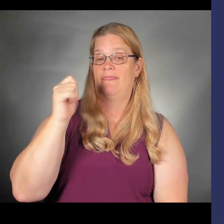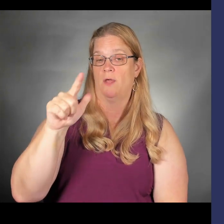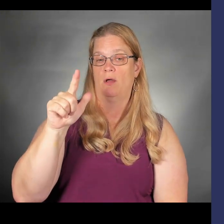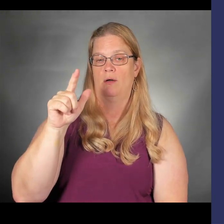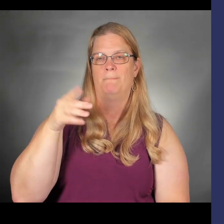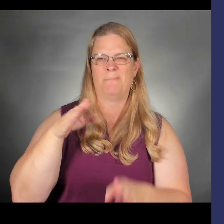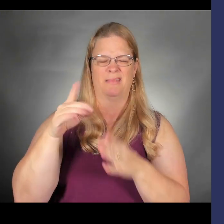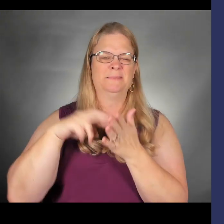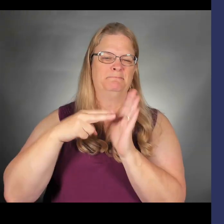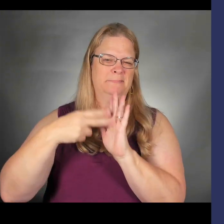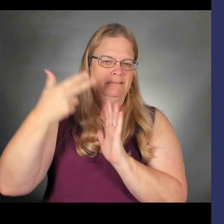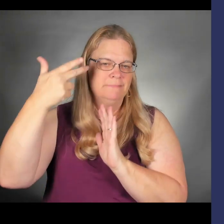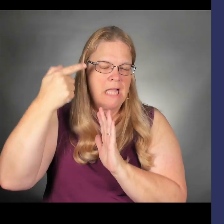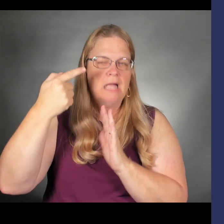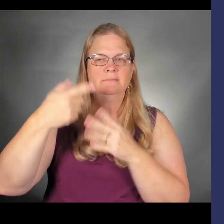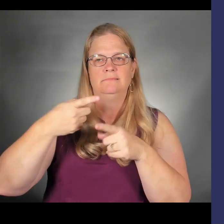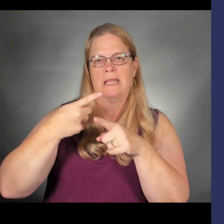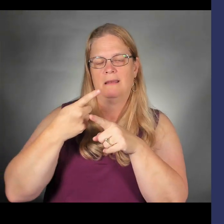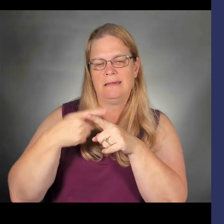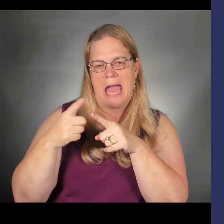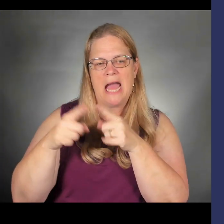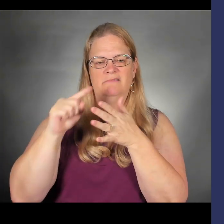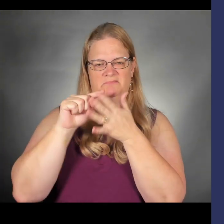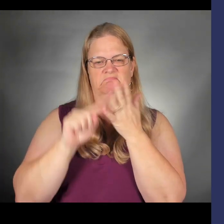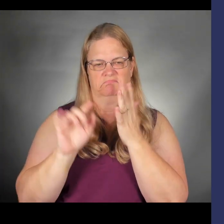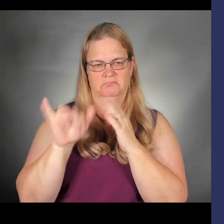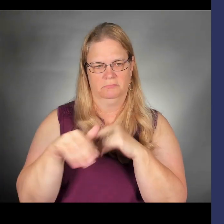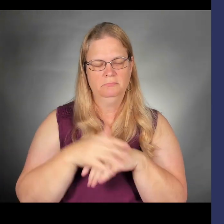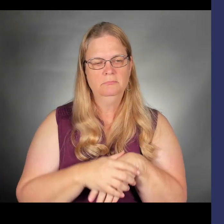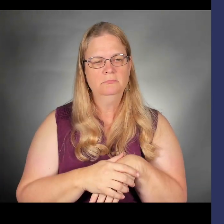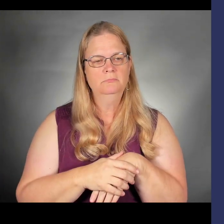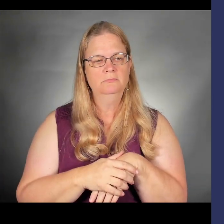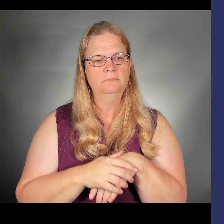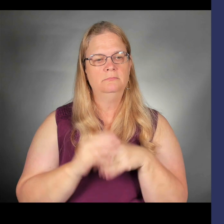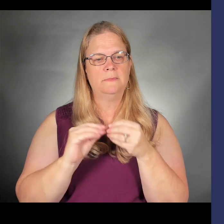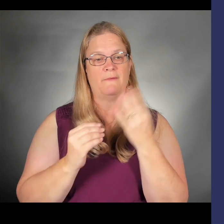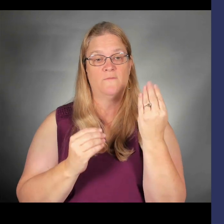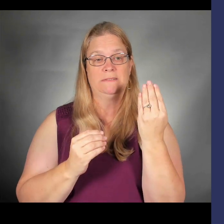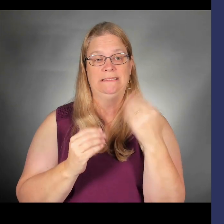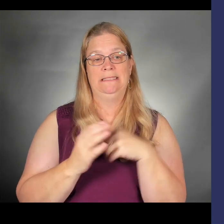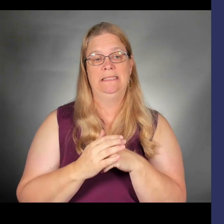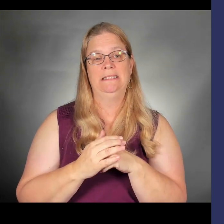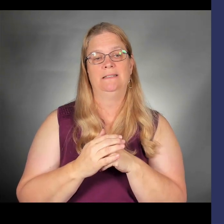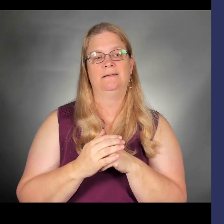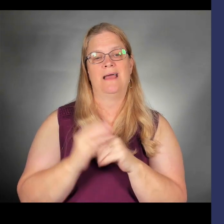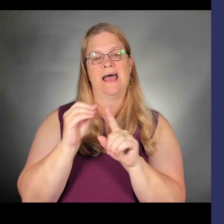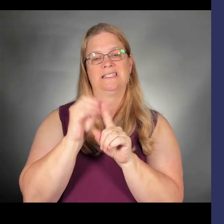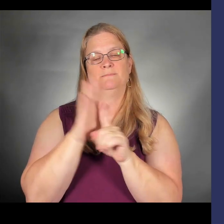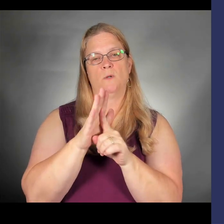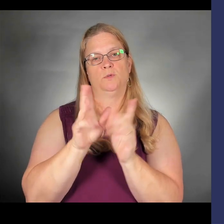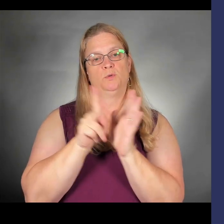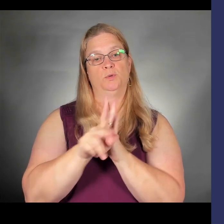easy access to lethal methods, meaning firearms knives or others; Number fourteen: